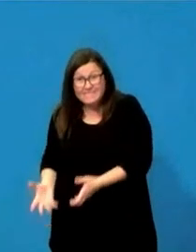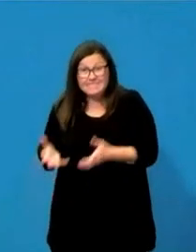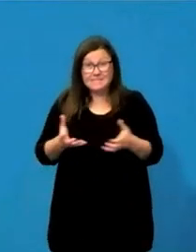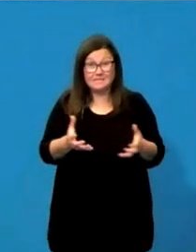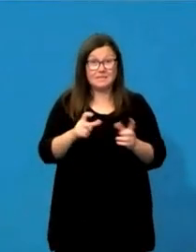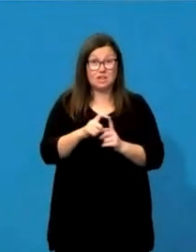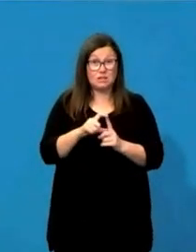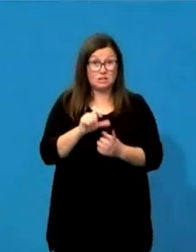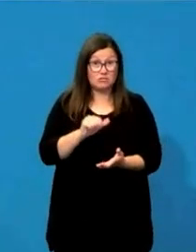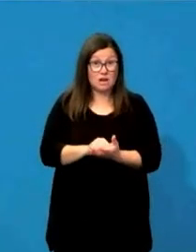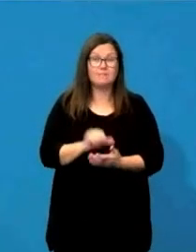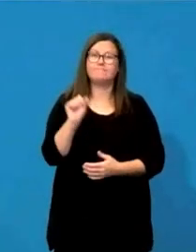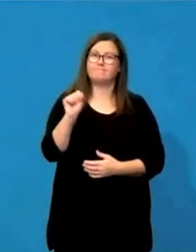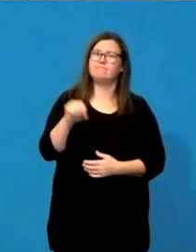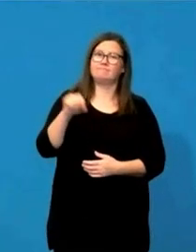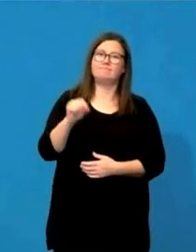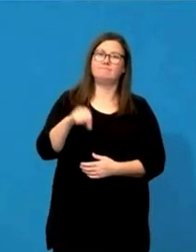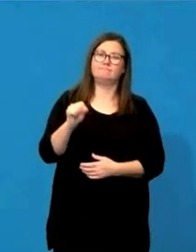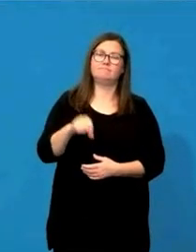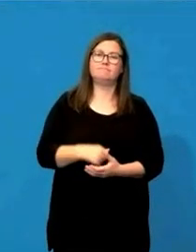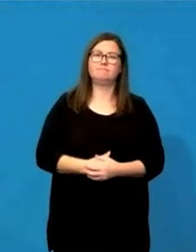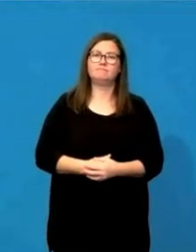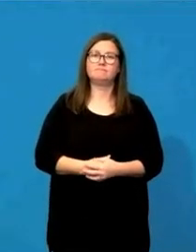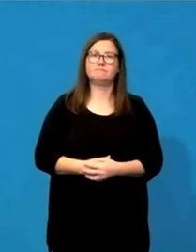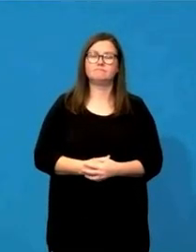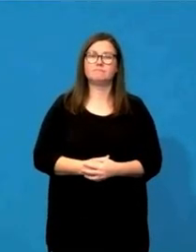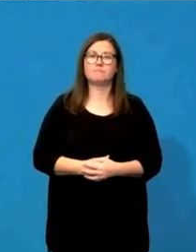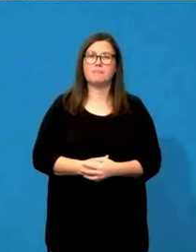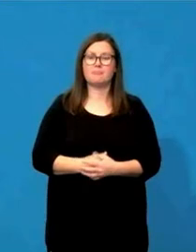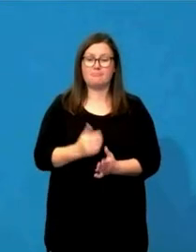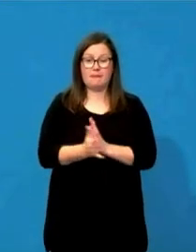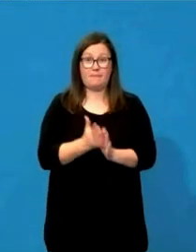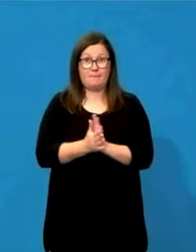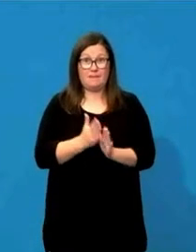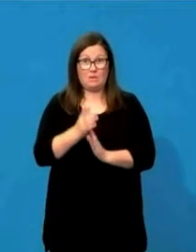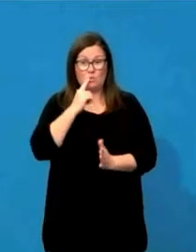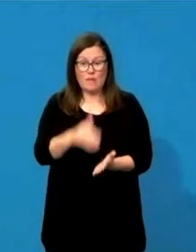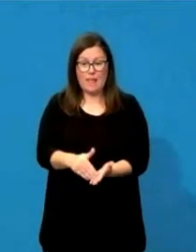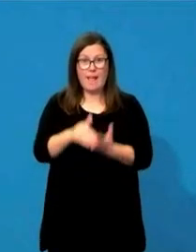And so that would also impact on your health as well? Yes. Yes.